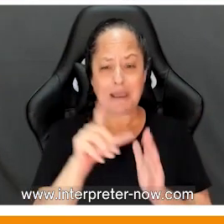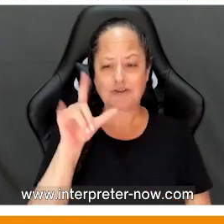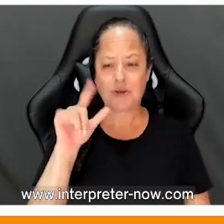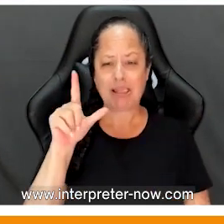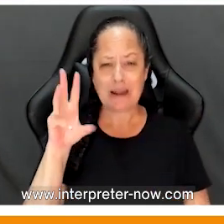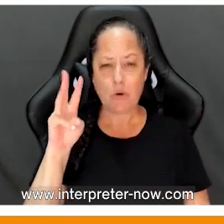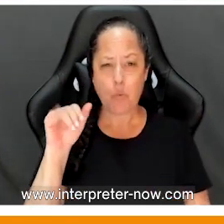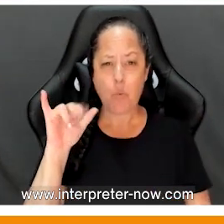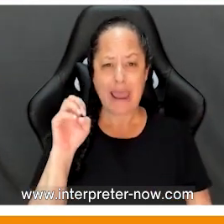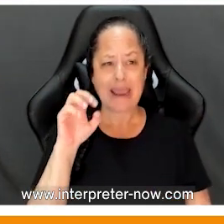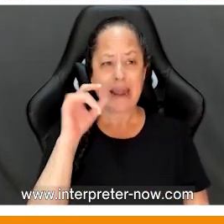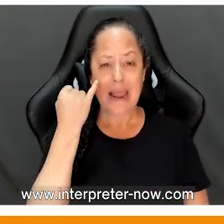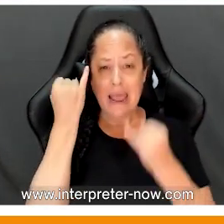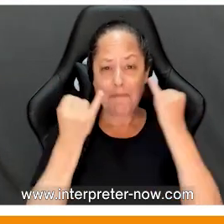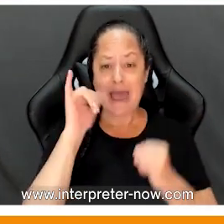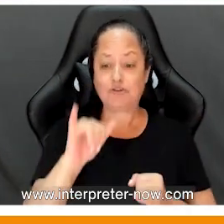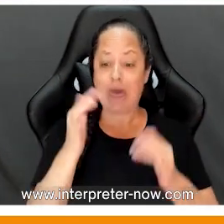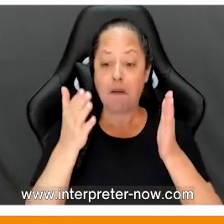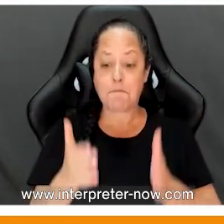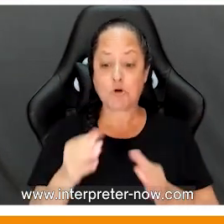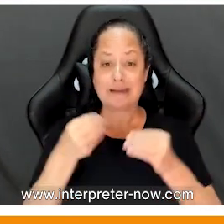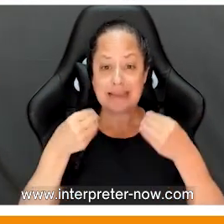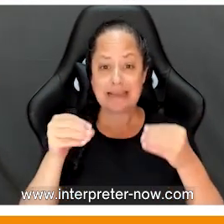Whenever I put up a picture of Little Wayne and I give the reference of like: "Oh well,